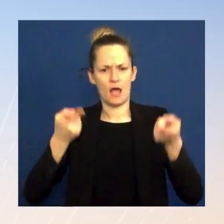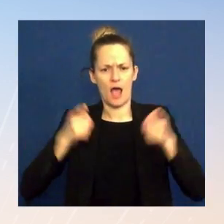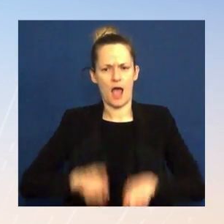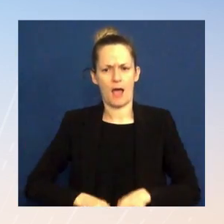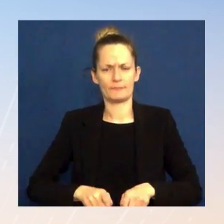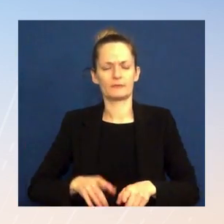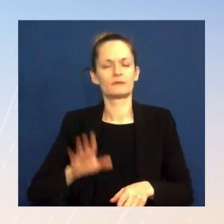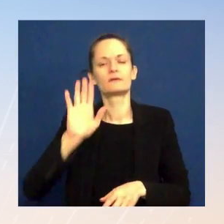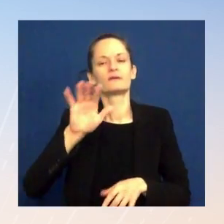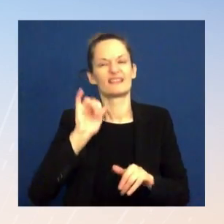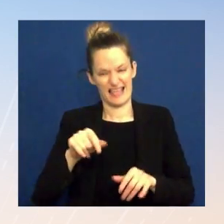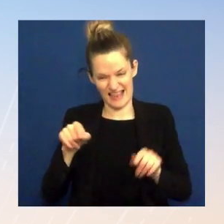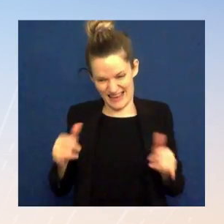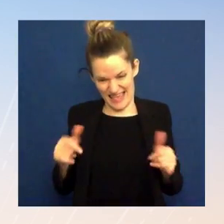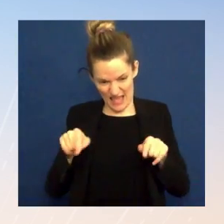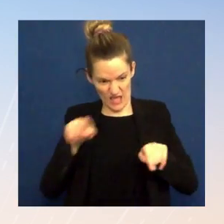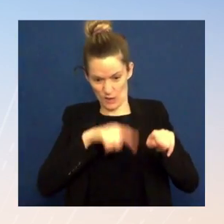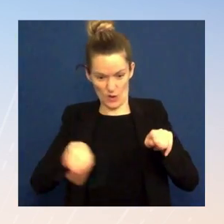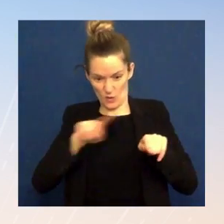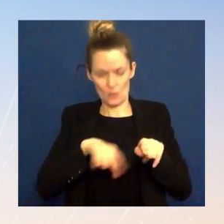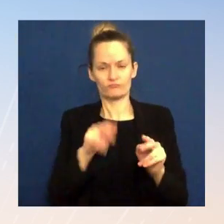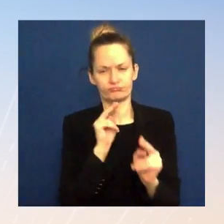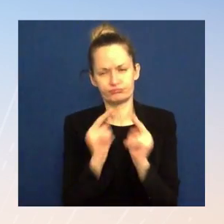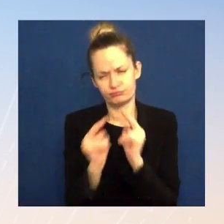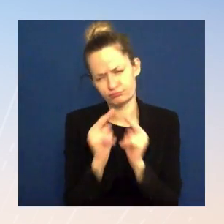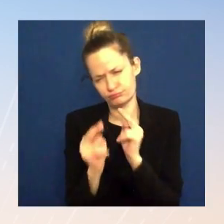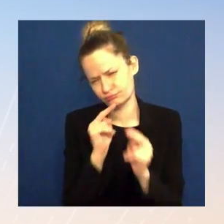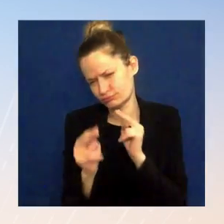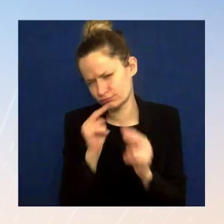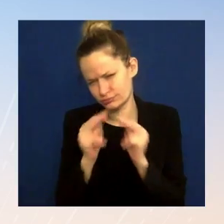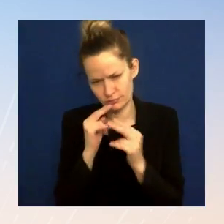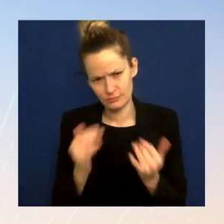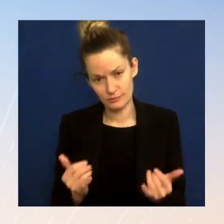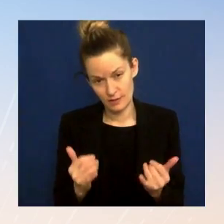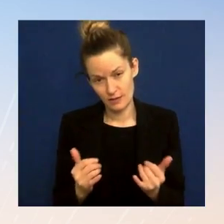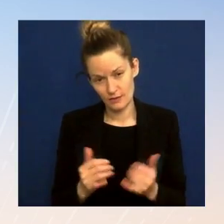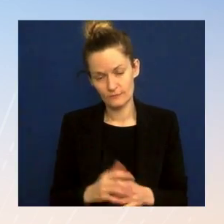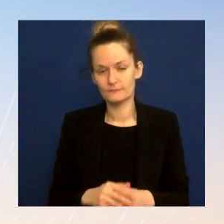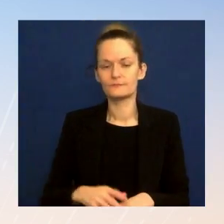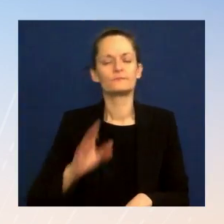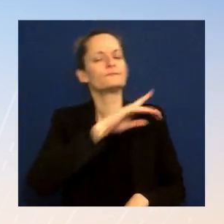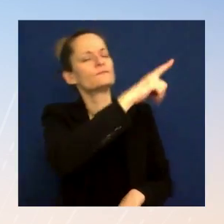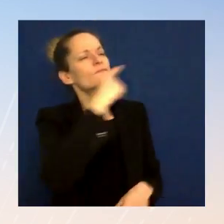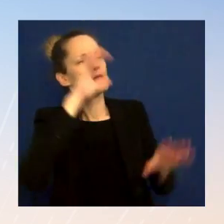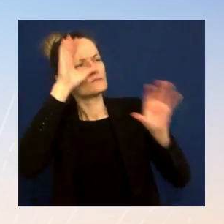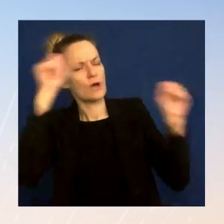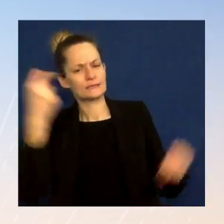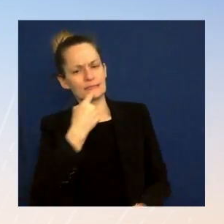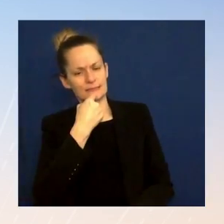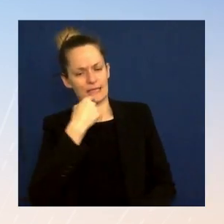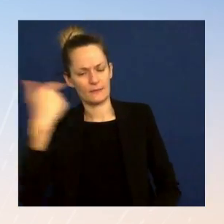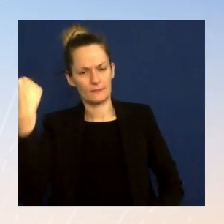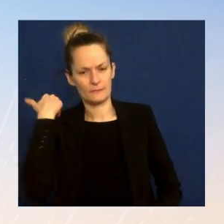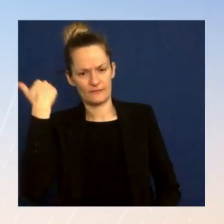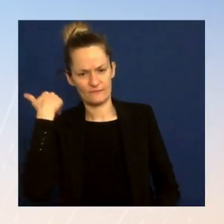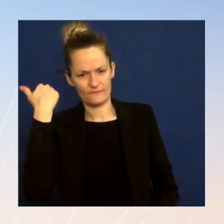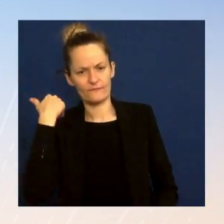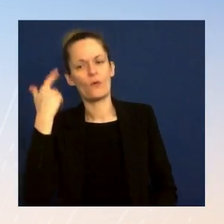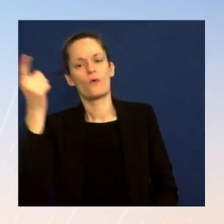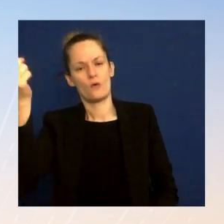over the course of the campaign when he said that -- he said to large Democratic audiences -- he says, "We're going to get you things like tuition-free community college. We're going to get you paid family leave."